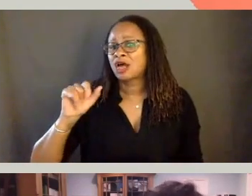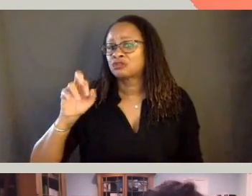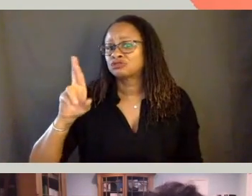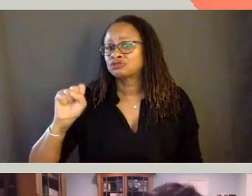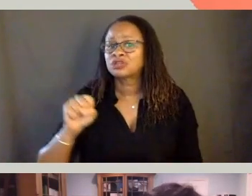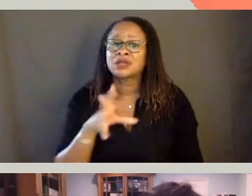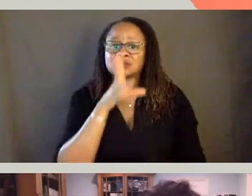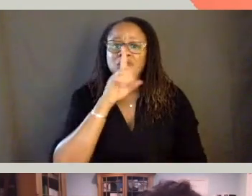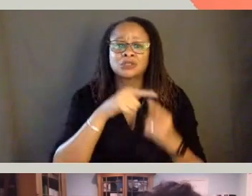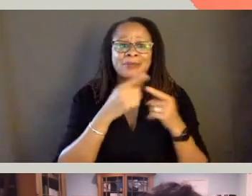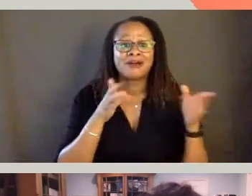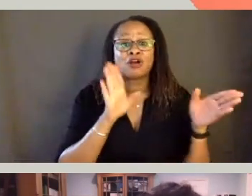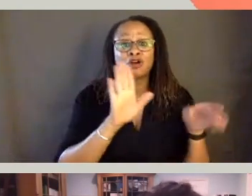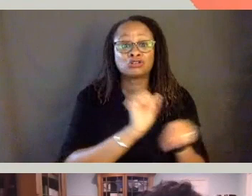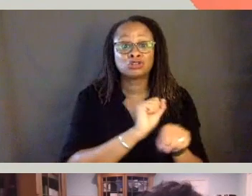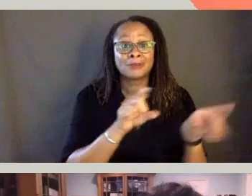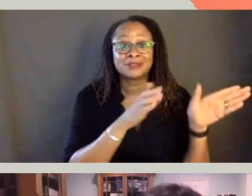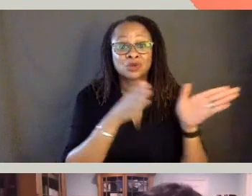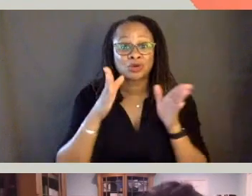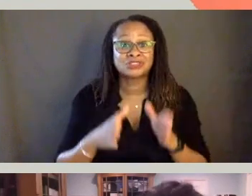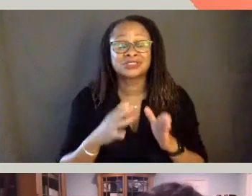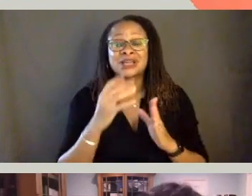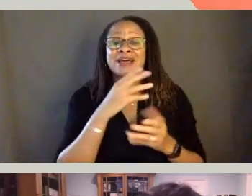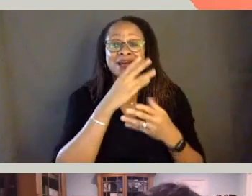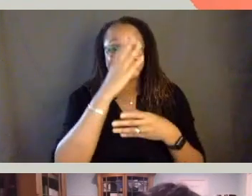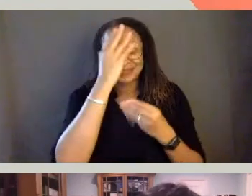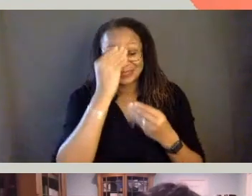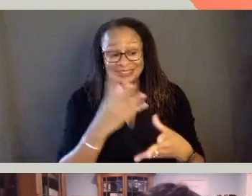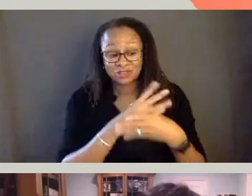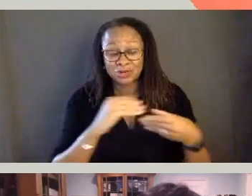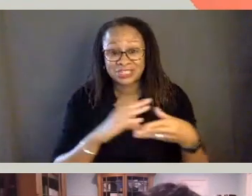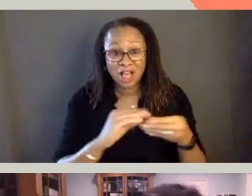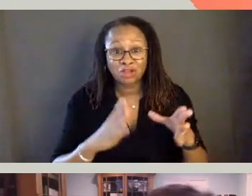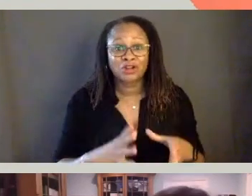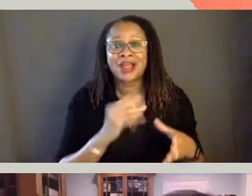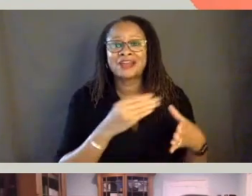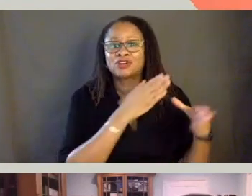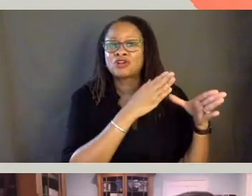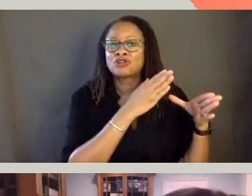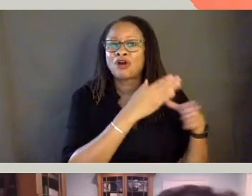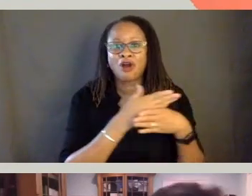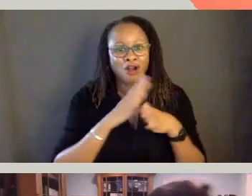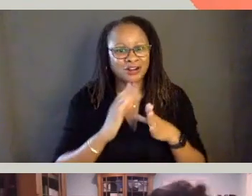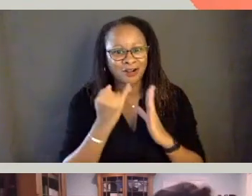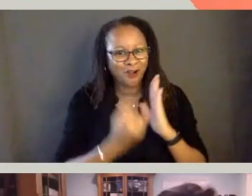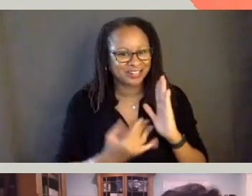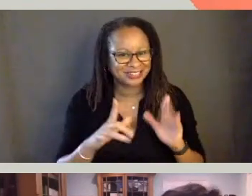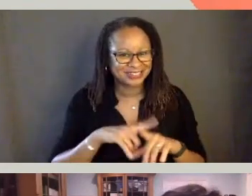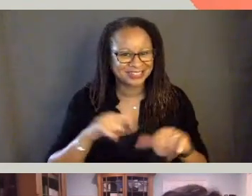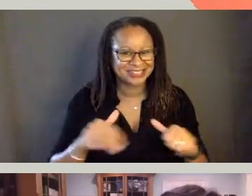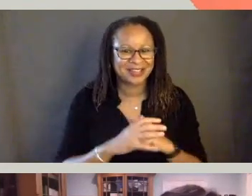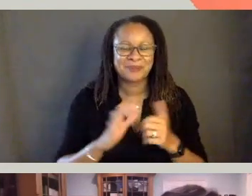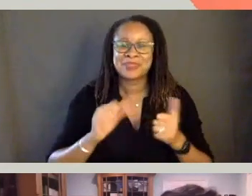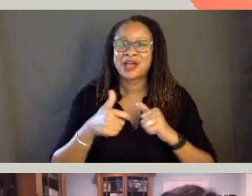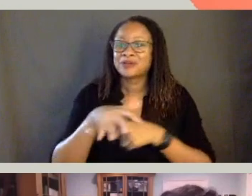being an organizer and a storyteller and an artist. How can we have space to really cultivate the growth